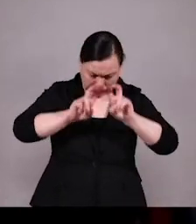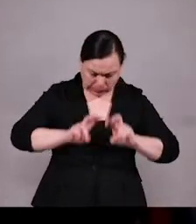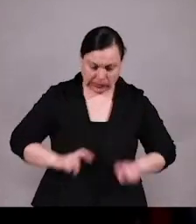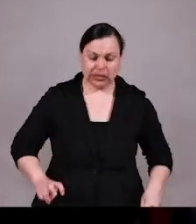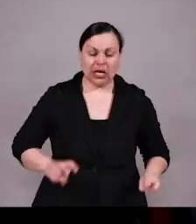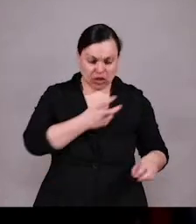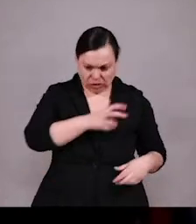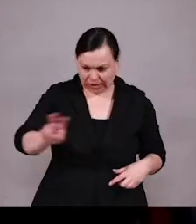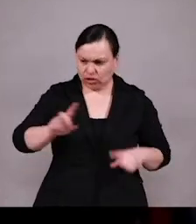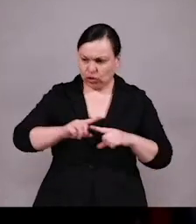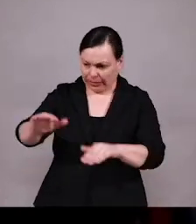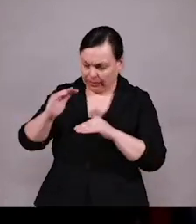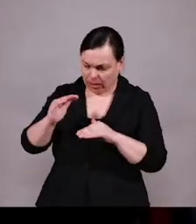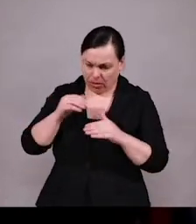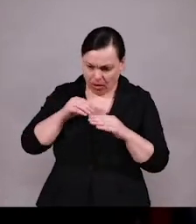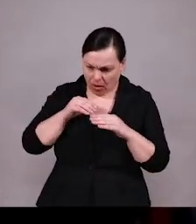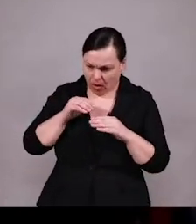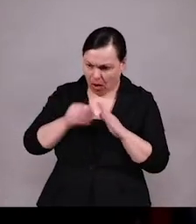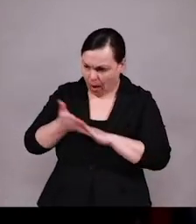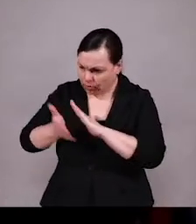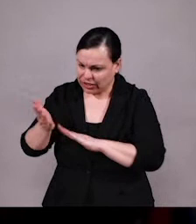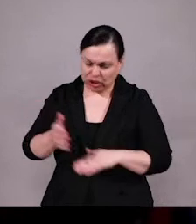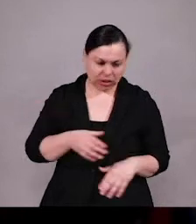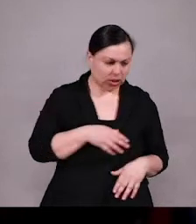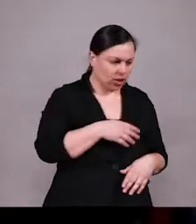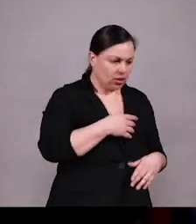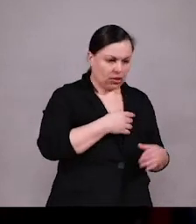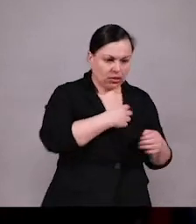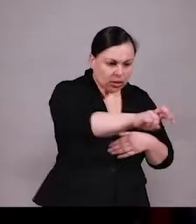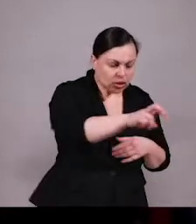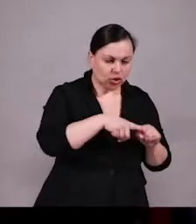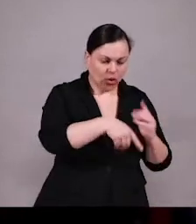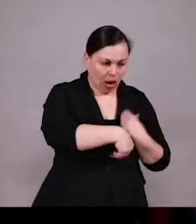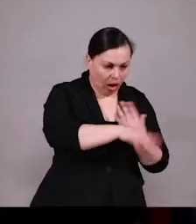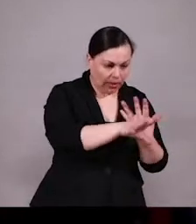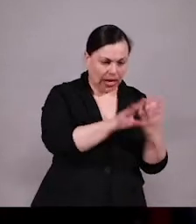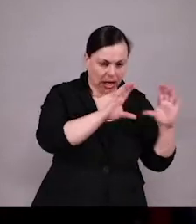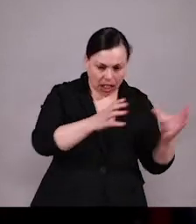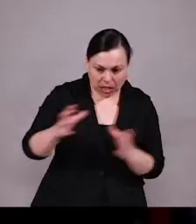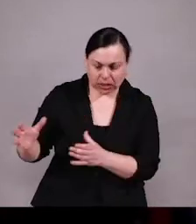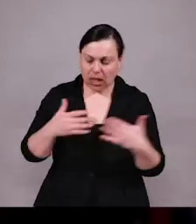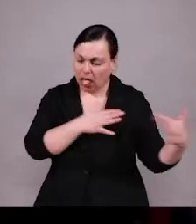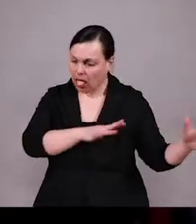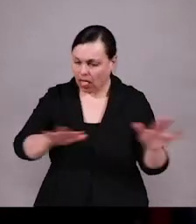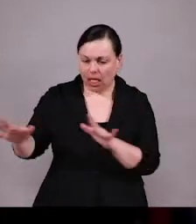operations and remote instruction, many of the foundational activities to support UNM’s